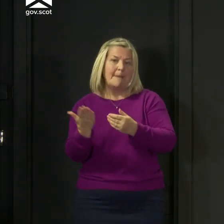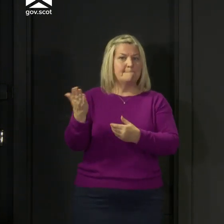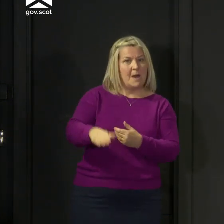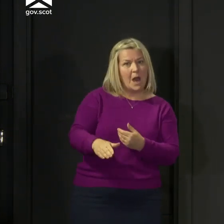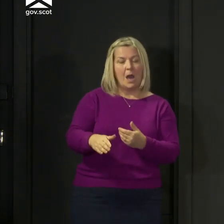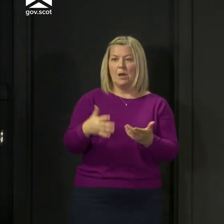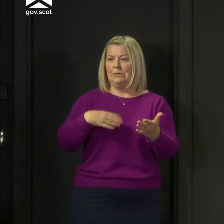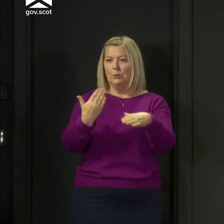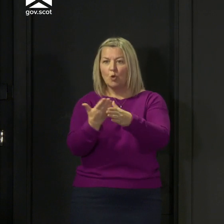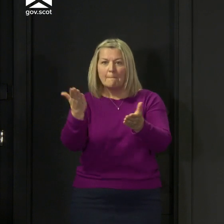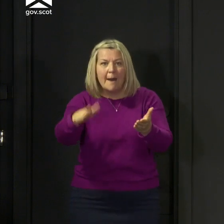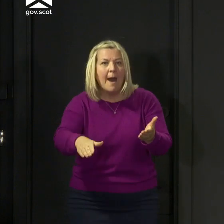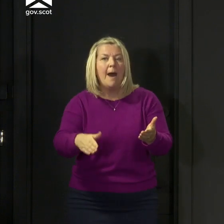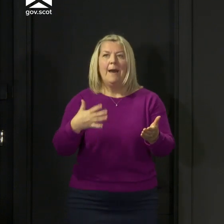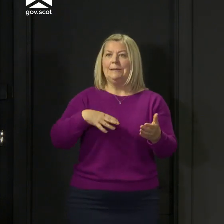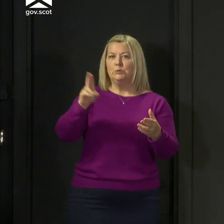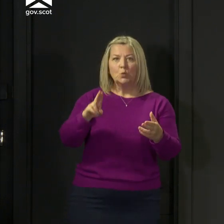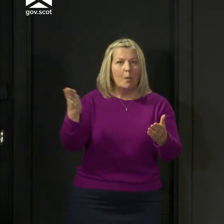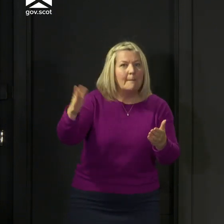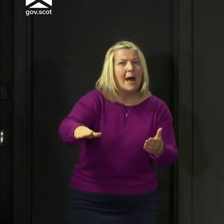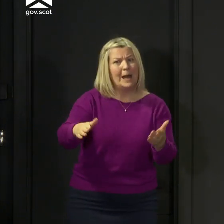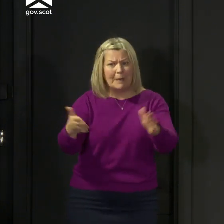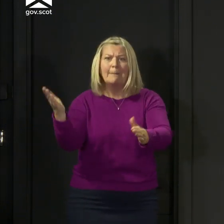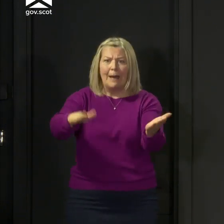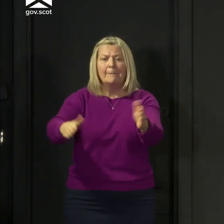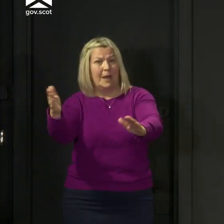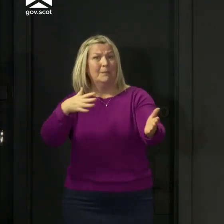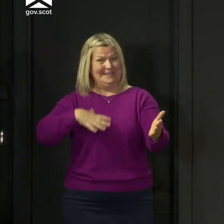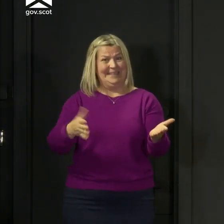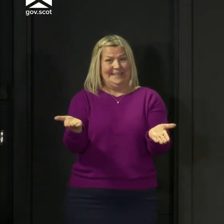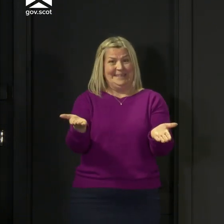to work, we want to get children back to school, but we must do in a way that doesn't risk